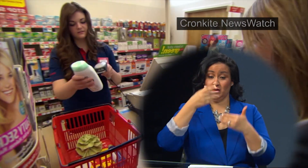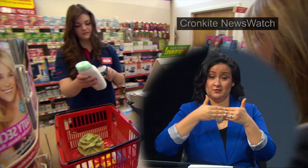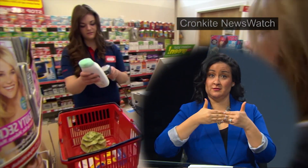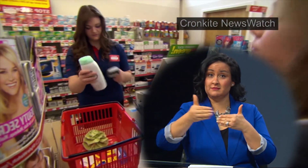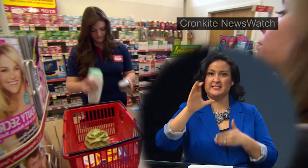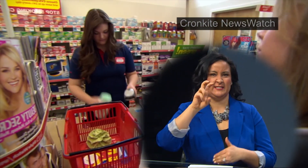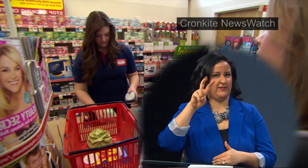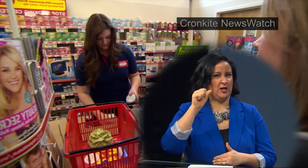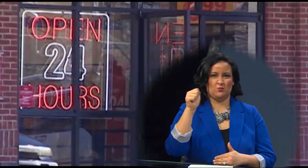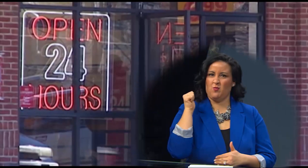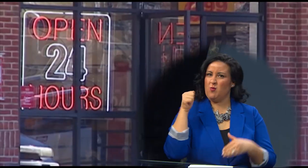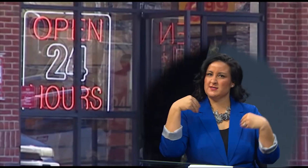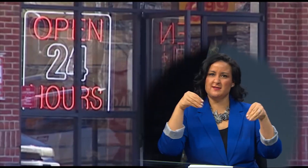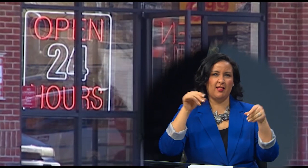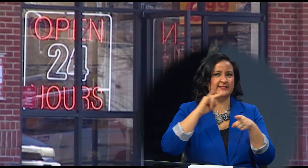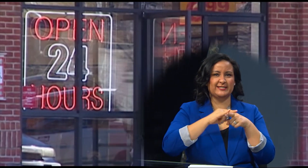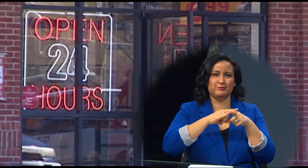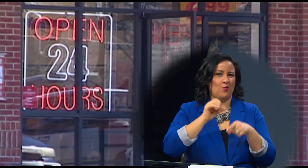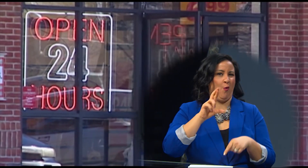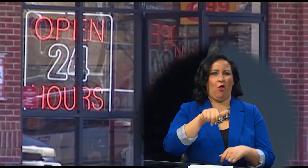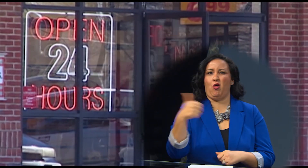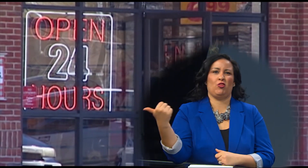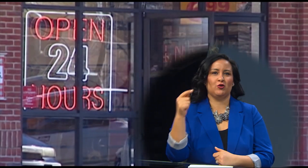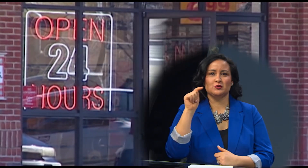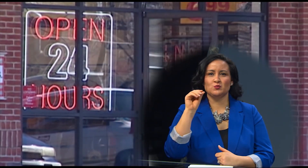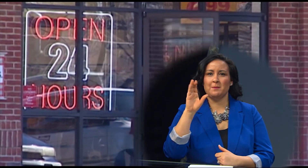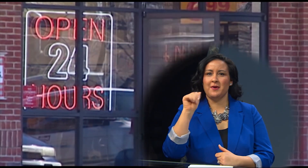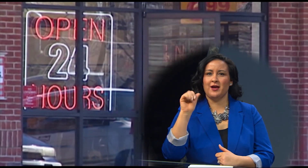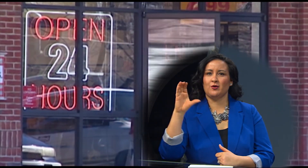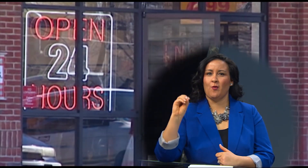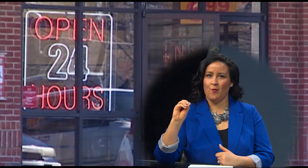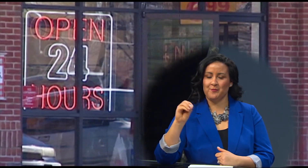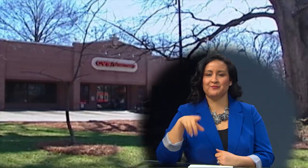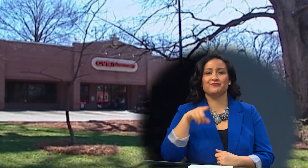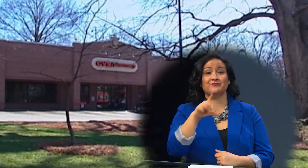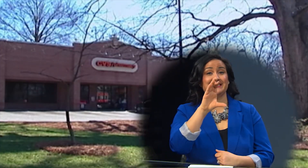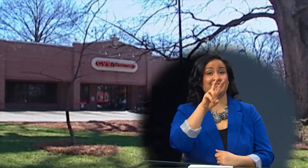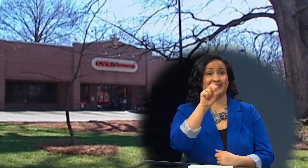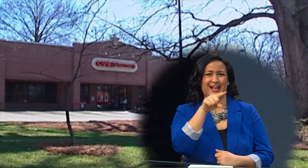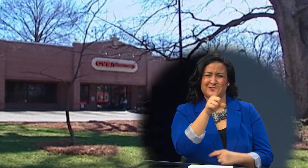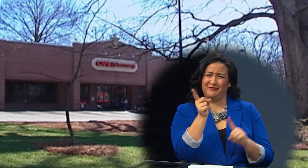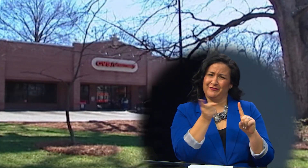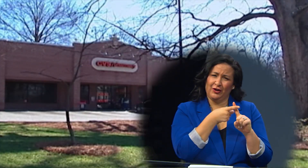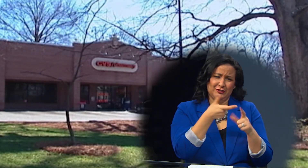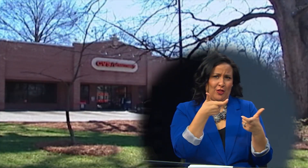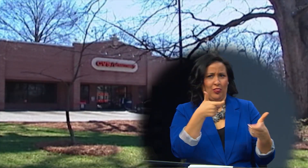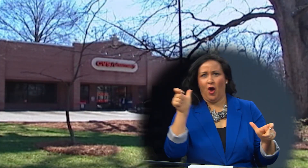ON OCTOBER 1ST THE DRUG STORE WILL NO LONGER SELL CIGARETTES OR TOBACCO PRODUCTS. CVS MARKS